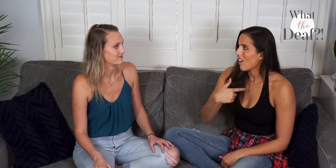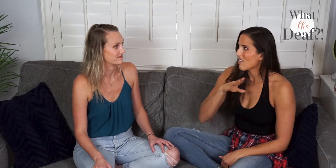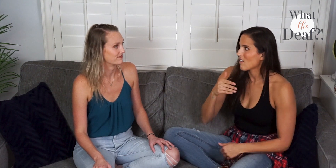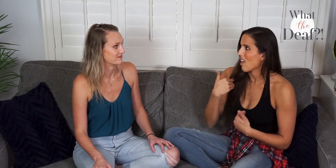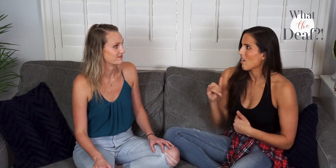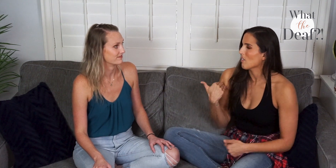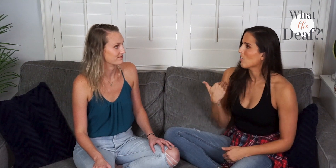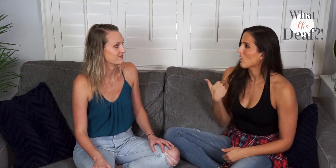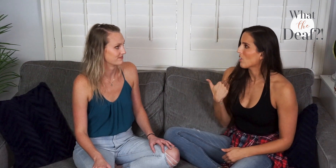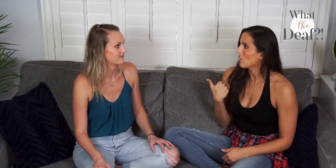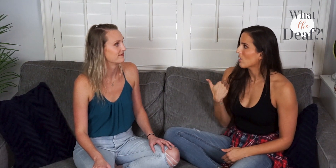I've never had that before.